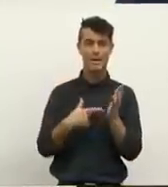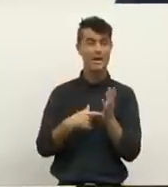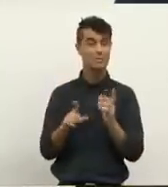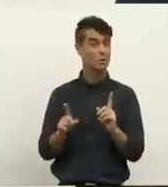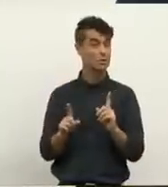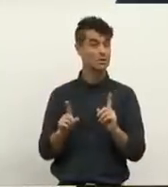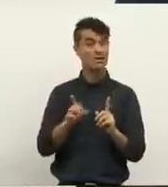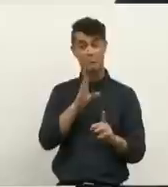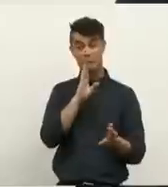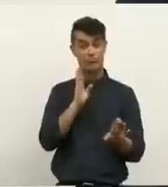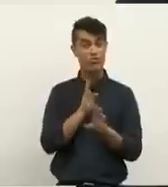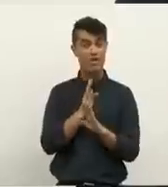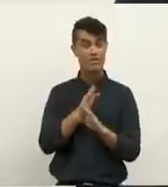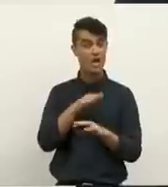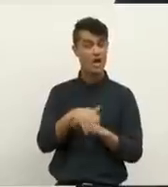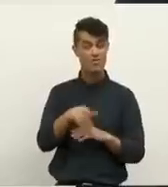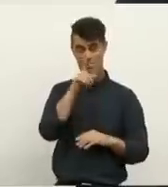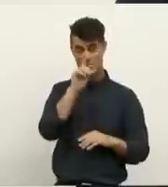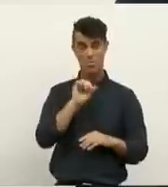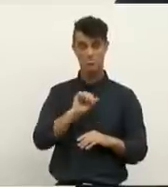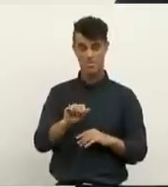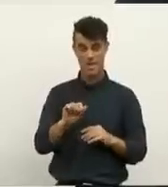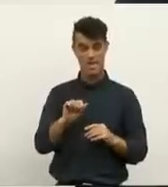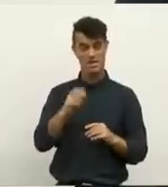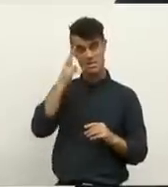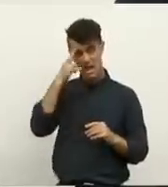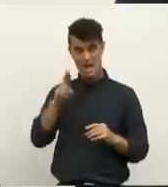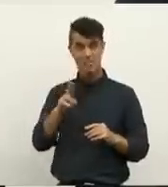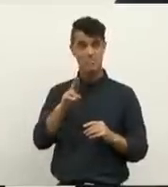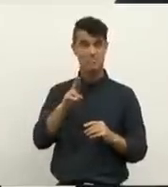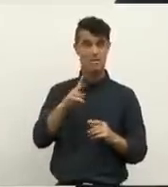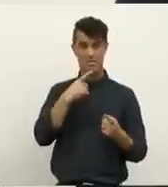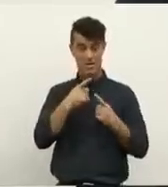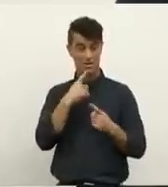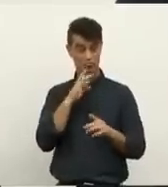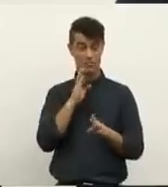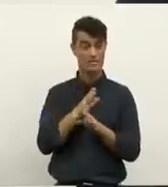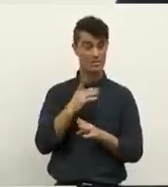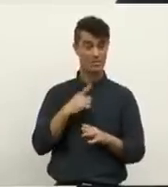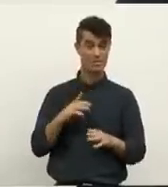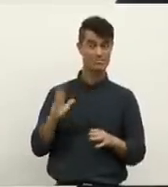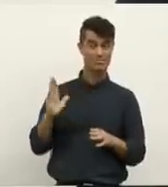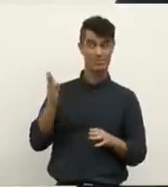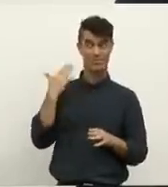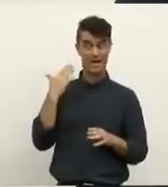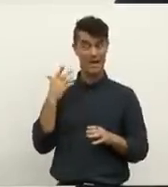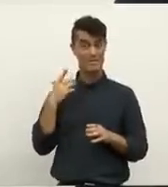is the privacy of our participant's information, and so that has been a bit of a barrier because the participant